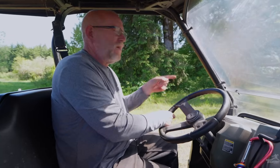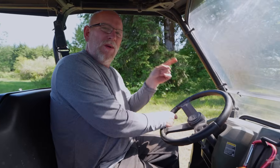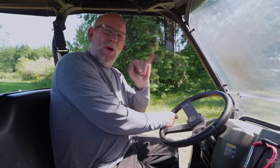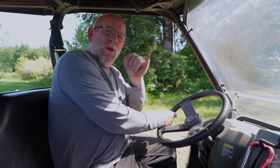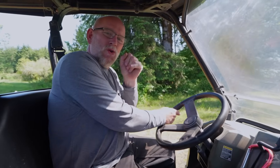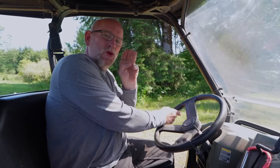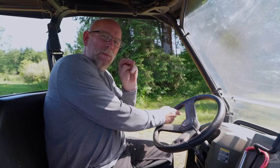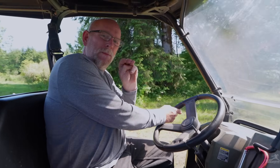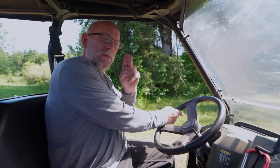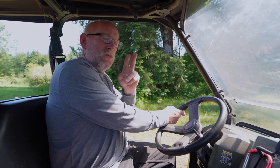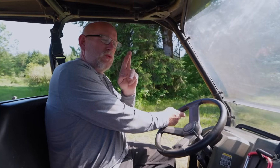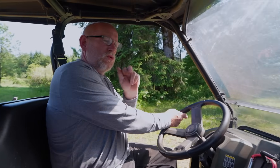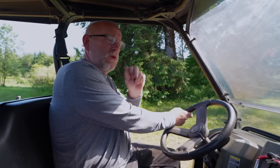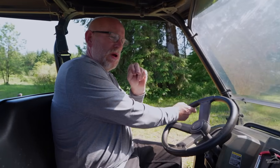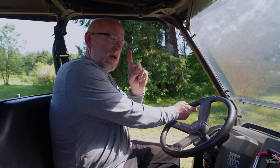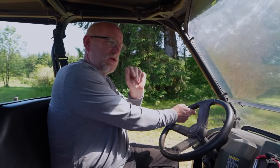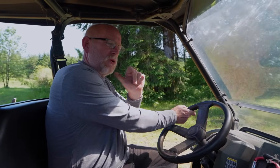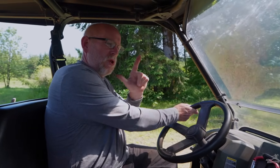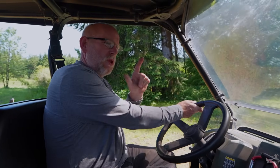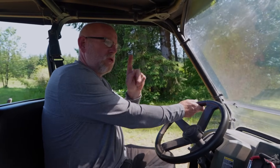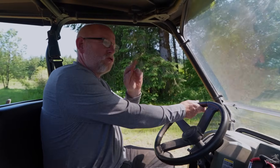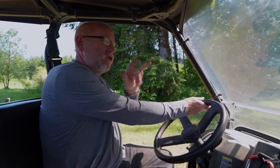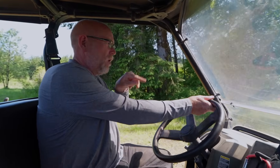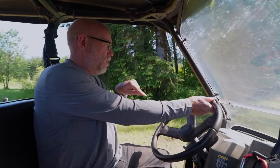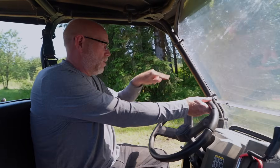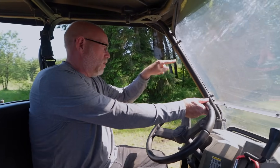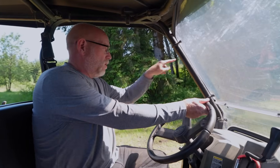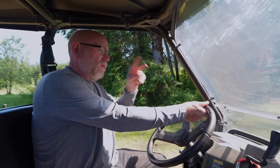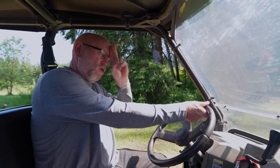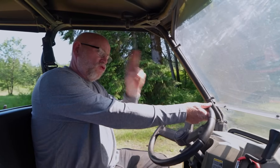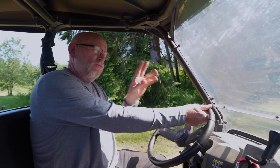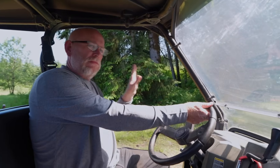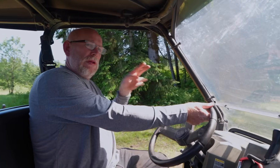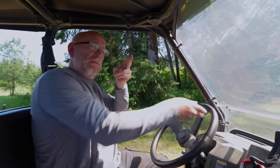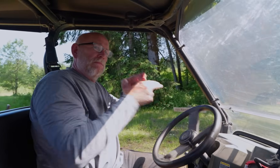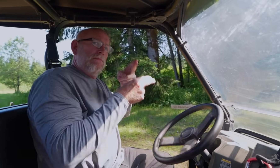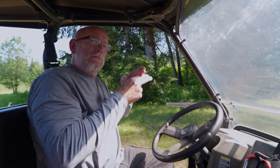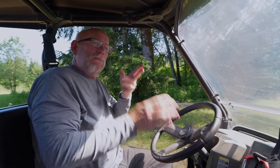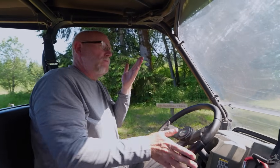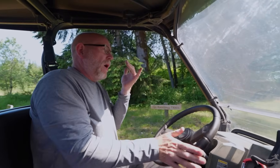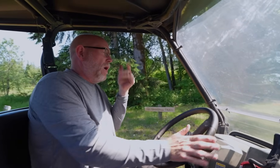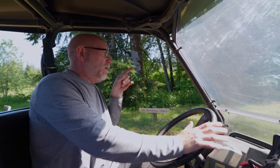This is the Jim Randall Trail. It was named after him to honor him—